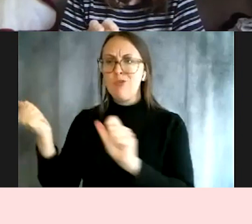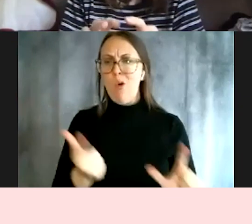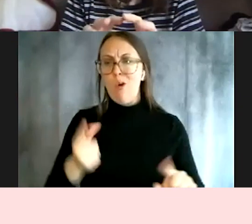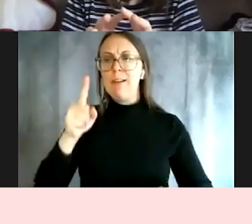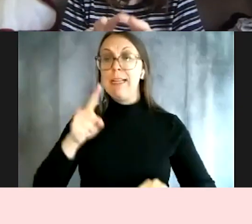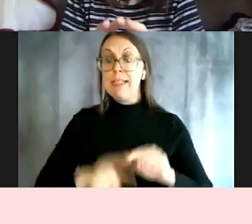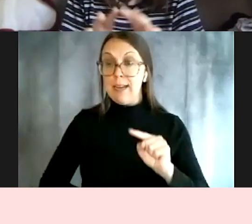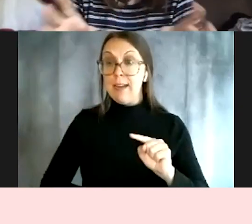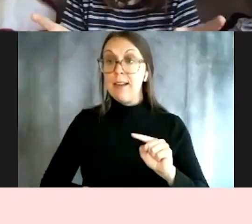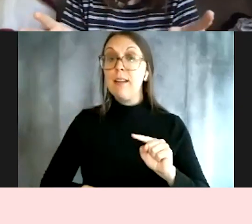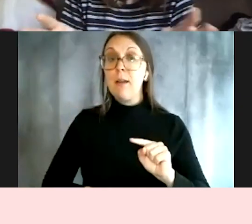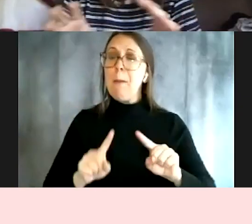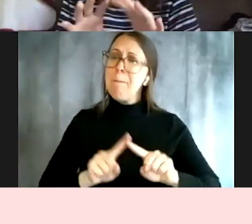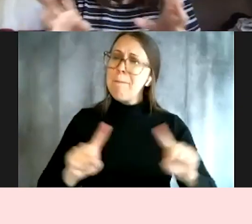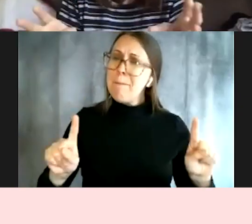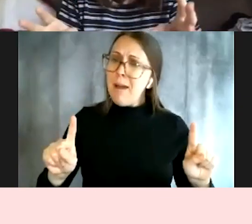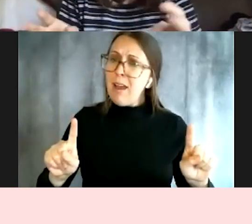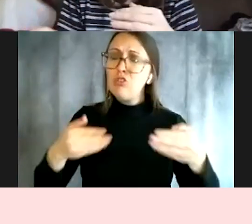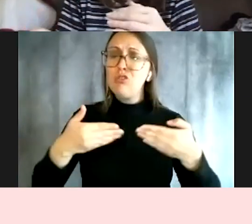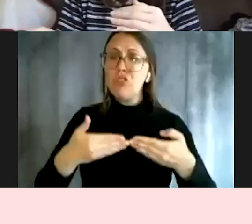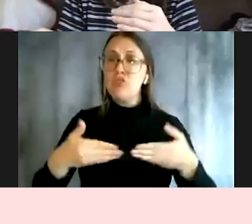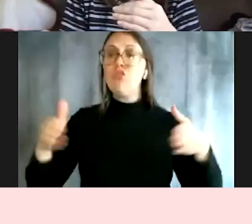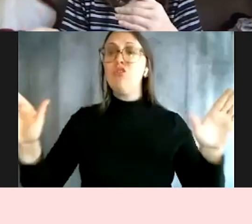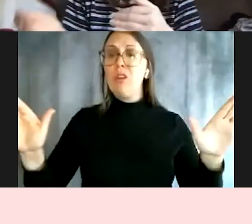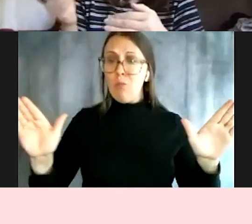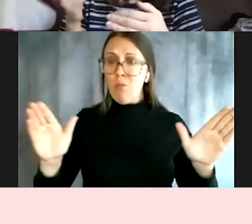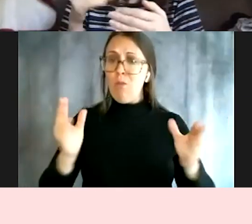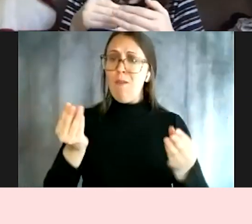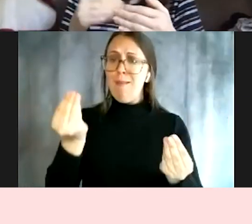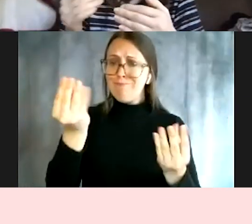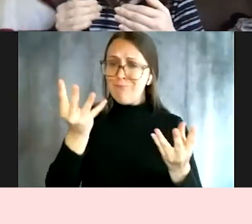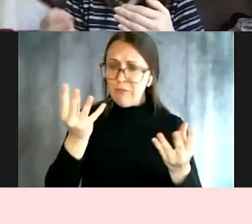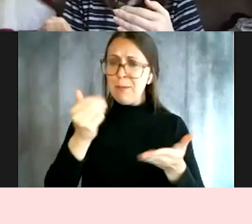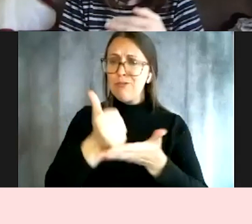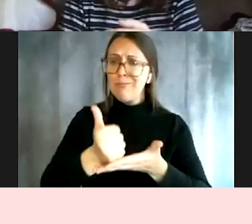sort of, general groups of it as a whole and how accessibility is going to affect them.